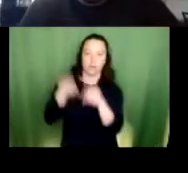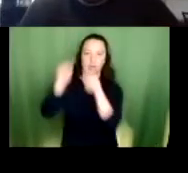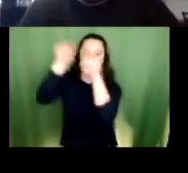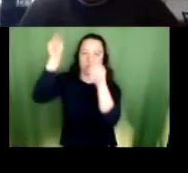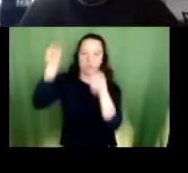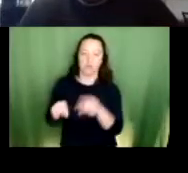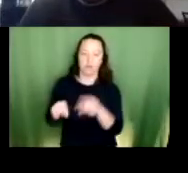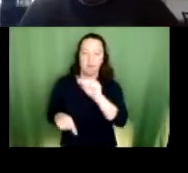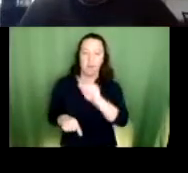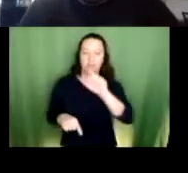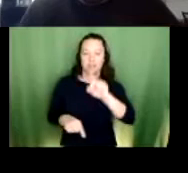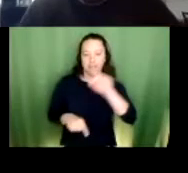The Frye Art Museum,